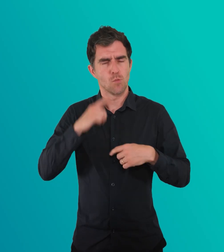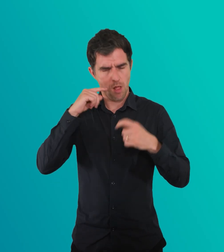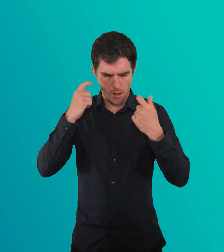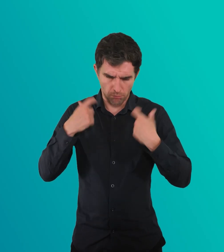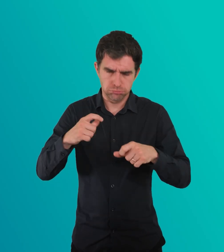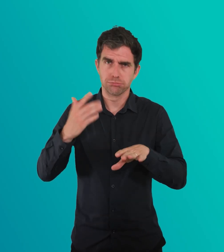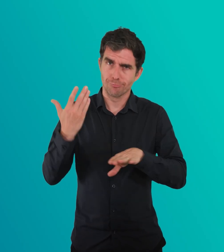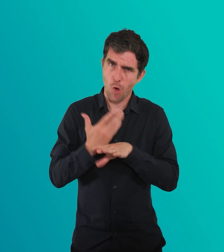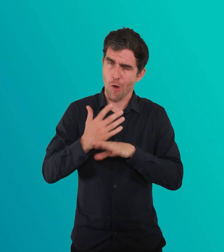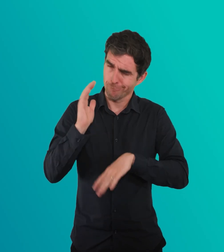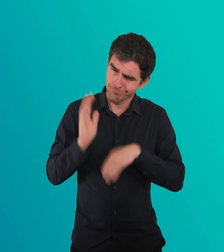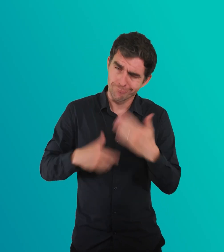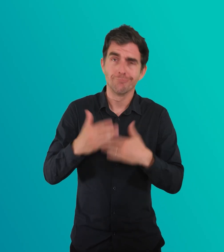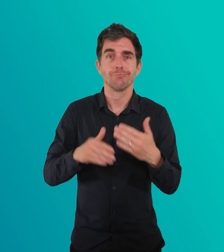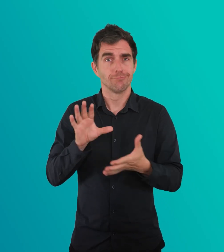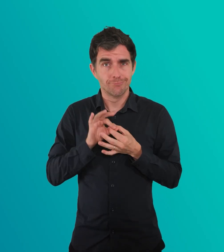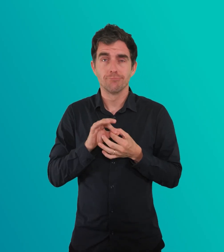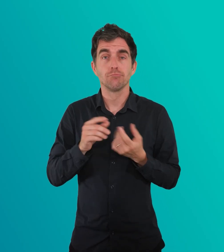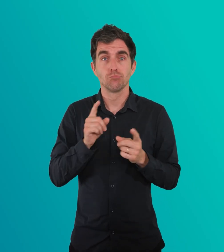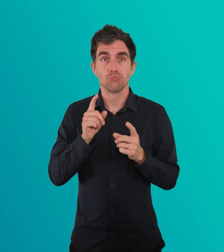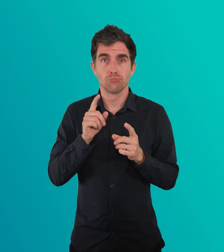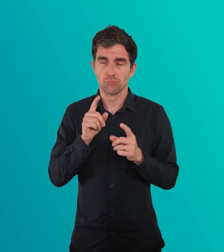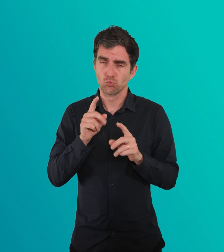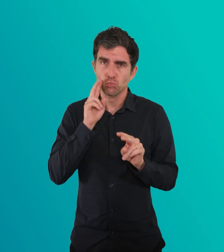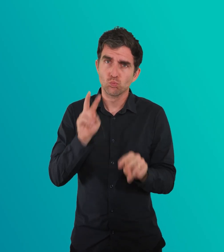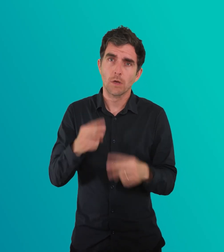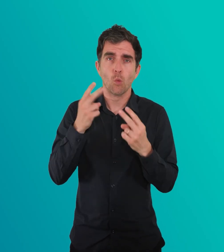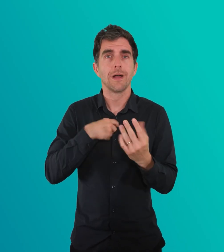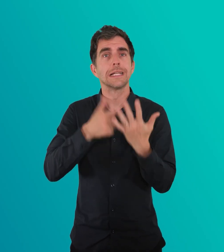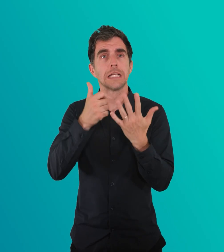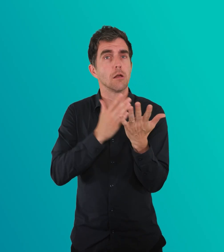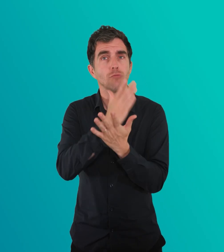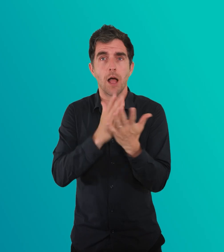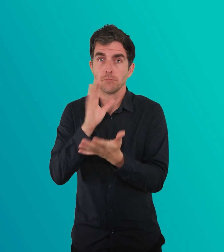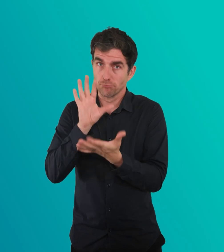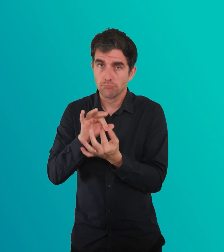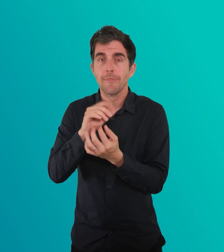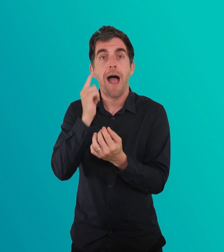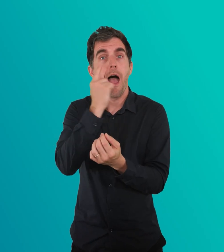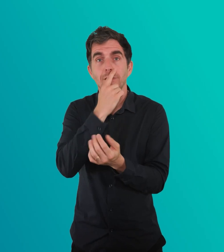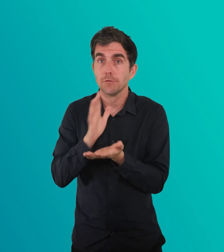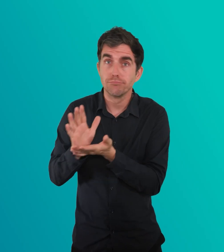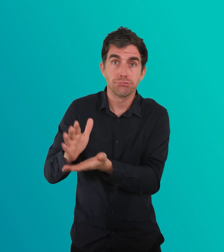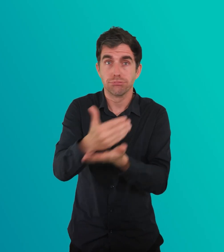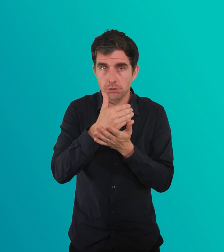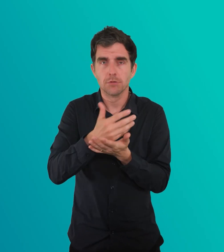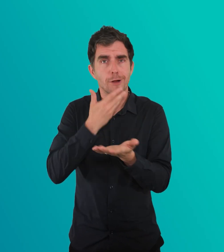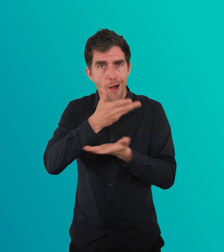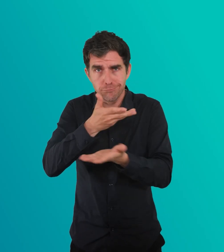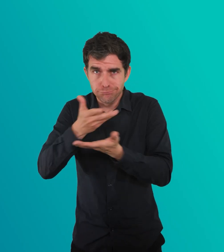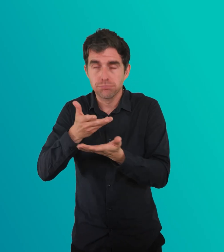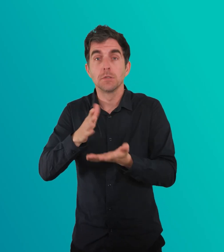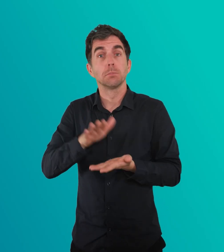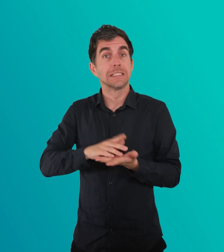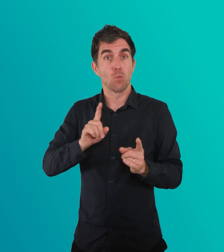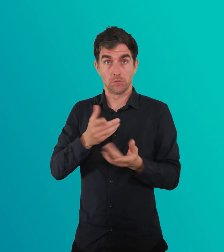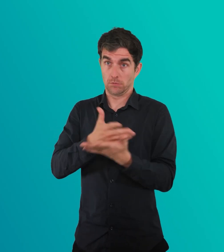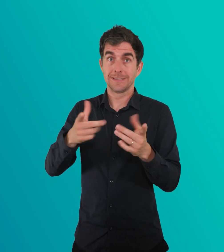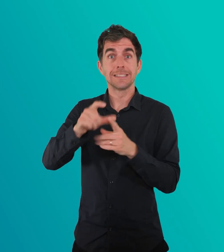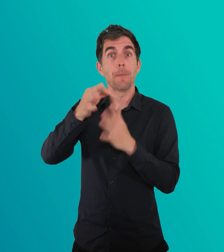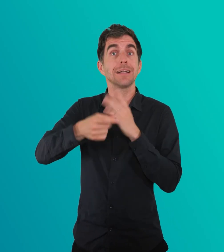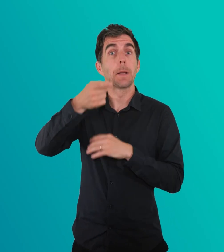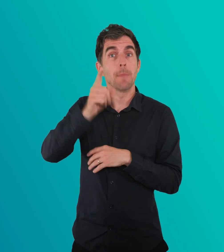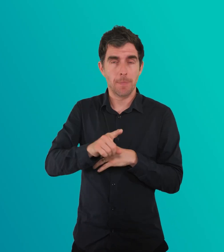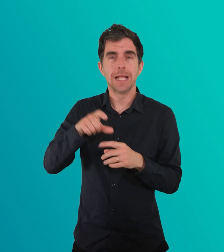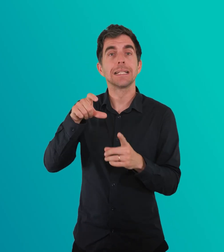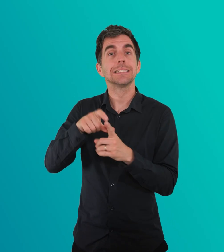We continue at pace with our work across the Review’s six strands of evidence-gathering and engagement,